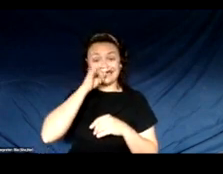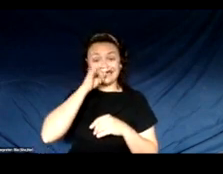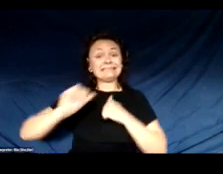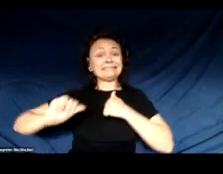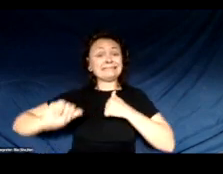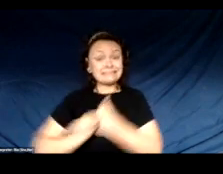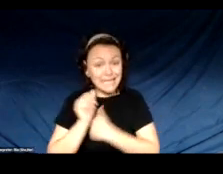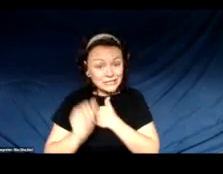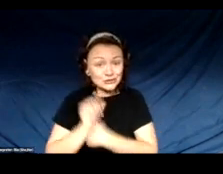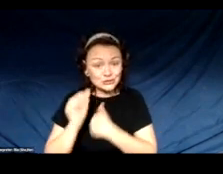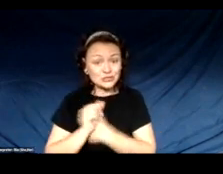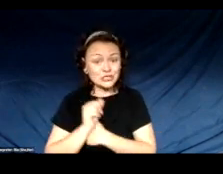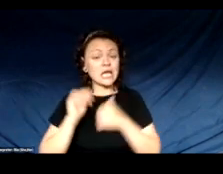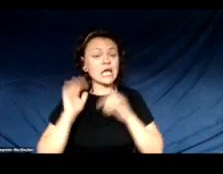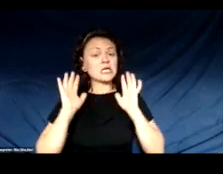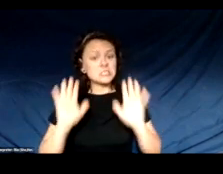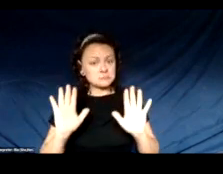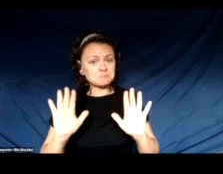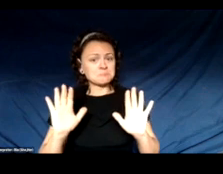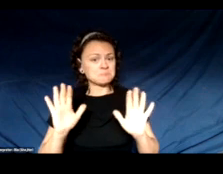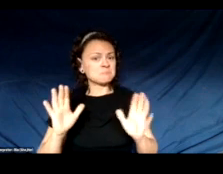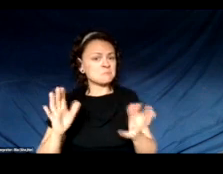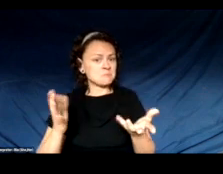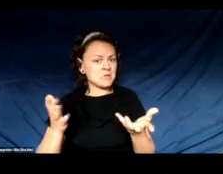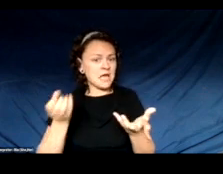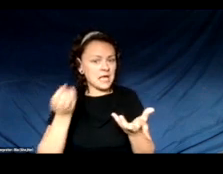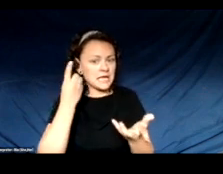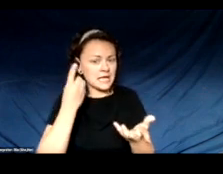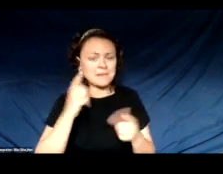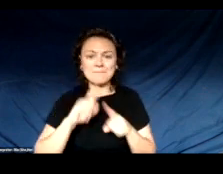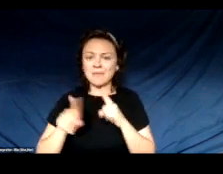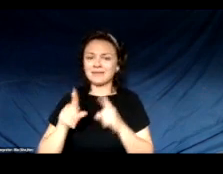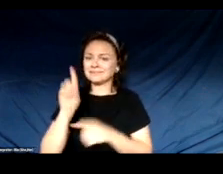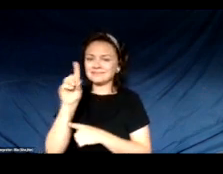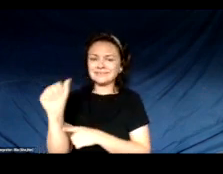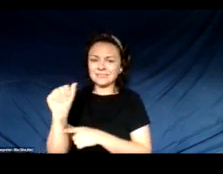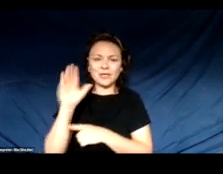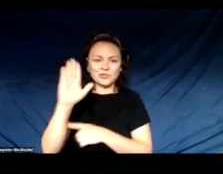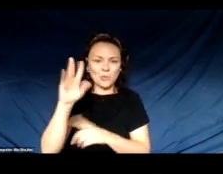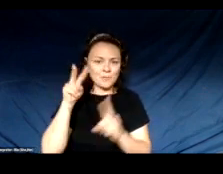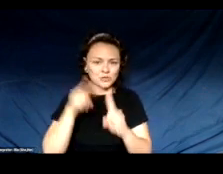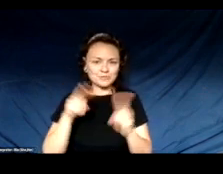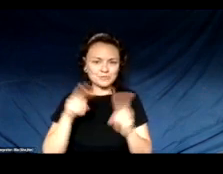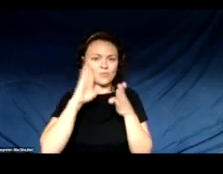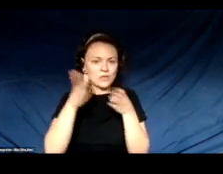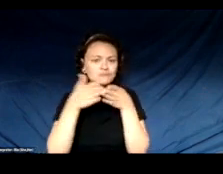disability has a way of broadening your perspective. So we have a saying in our house,